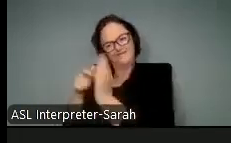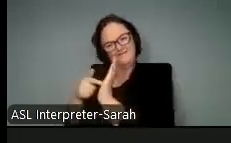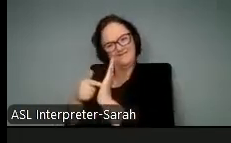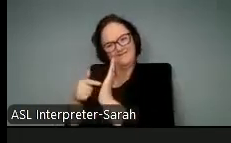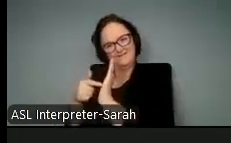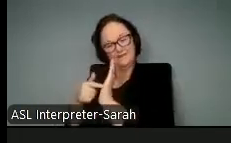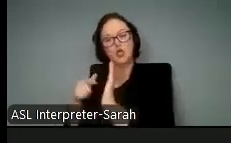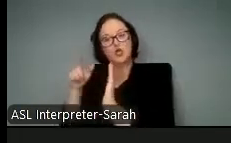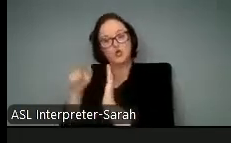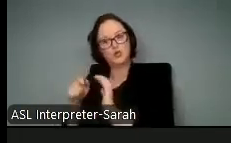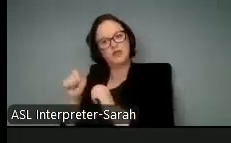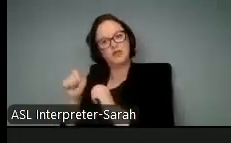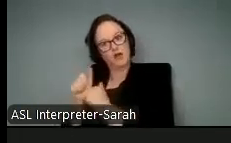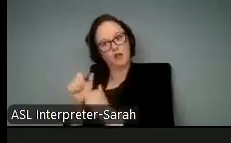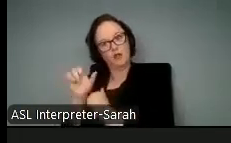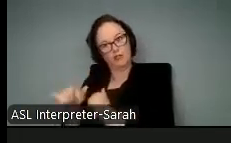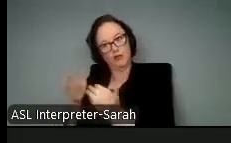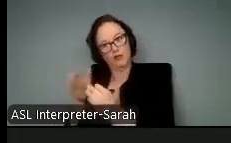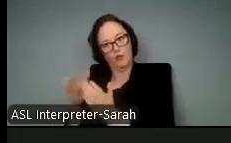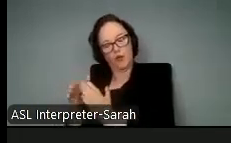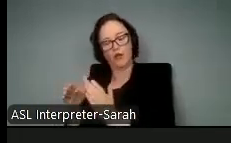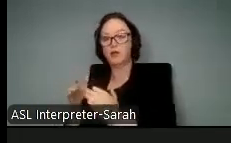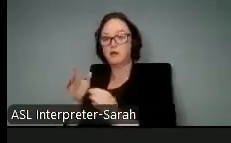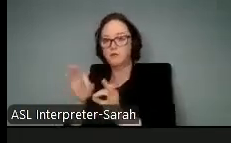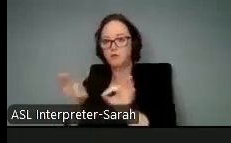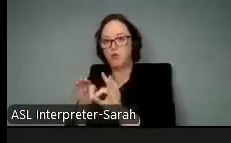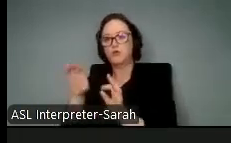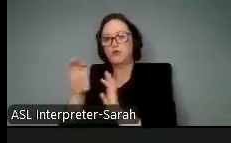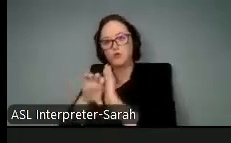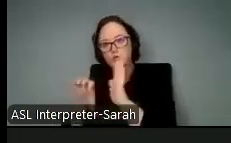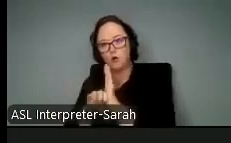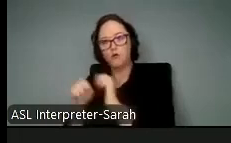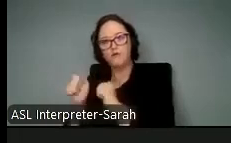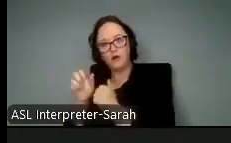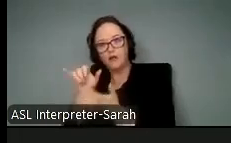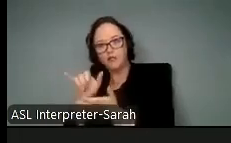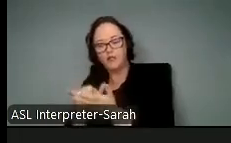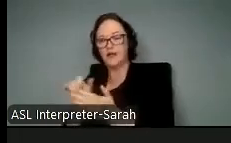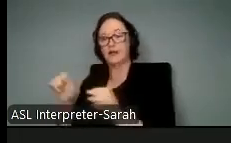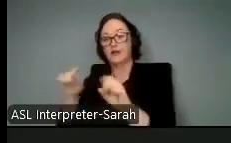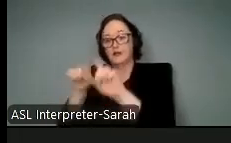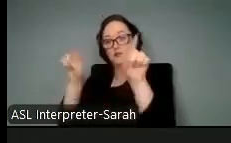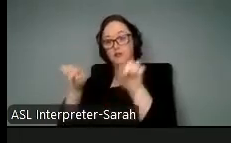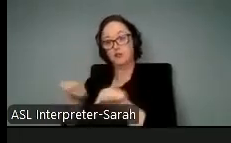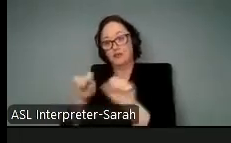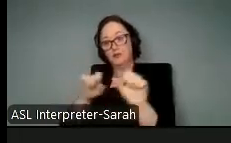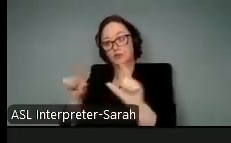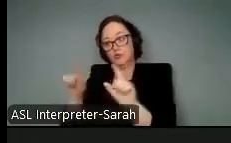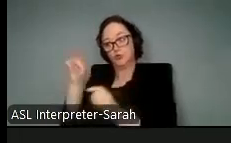You need to make sure that the code does this and that the screen reader says this, because otherwise someone in my position is going to get confused,